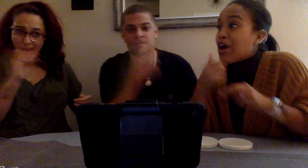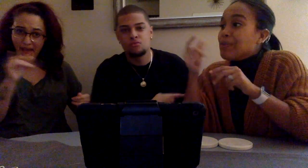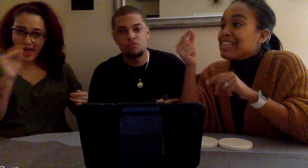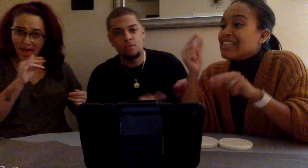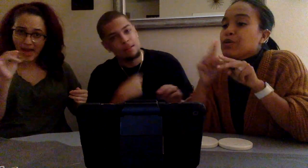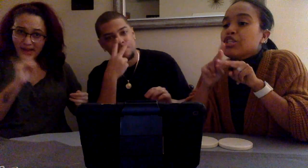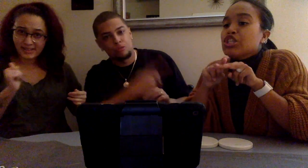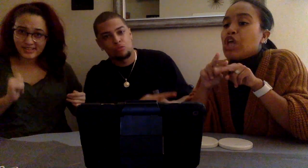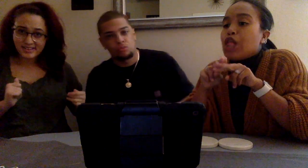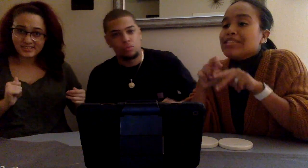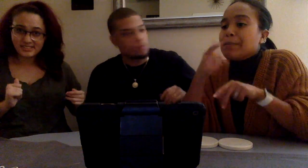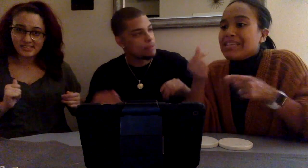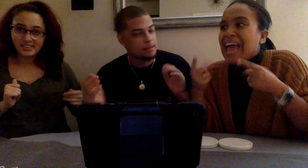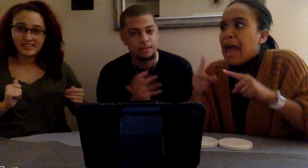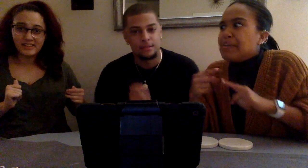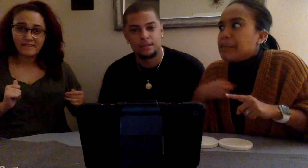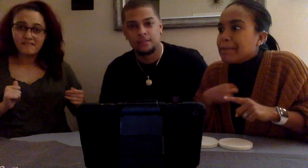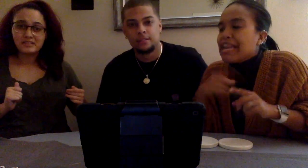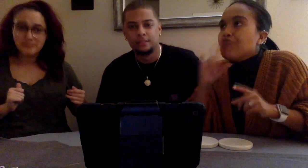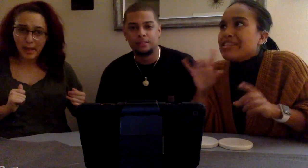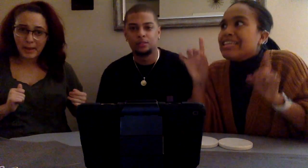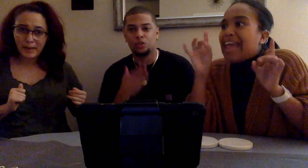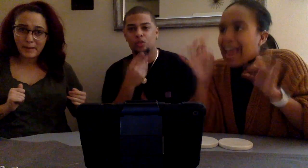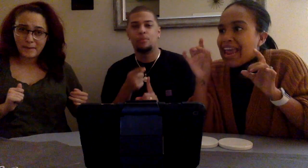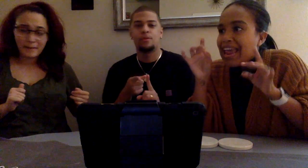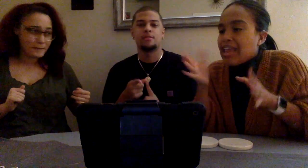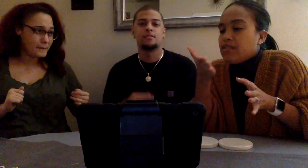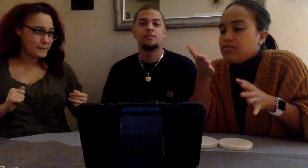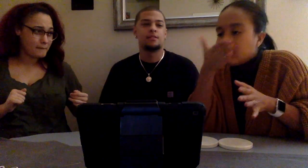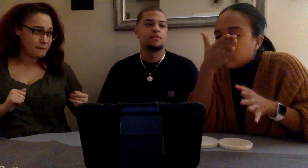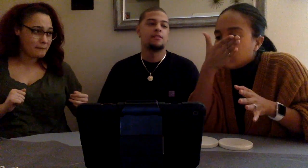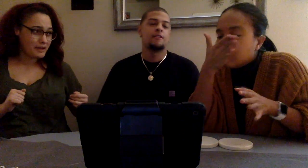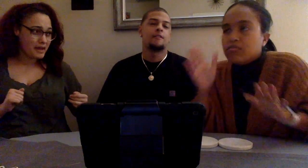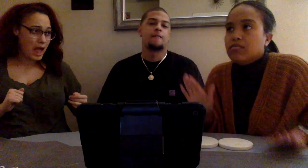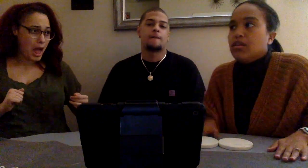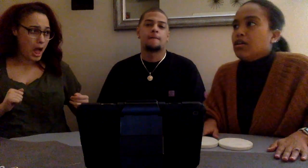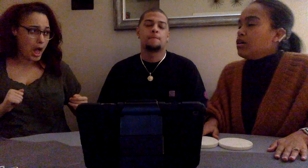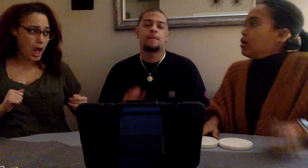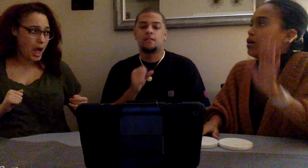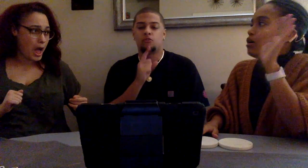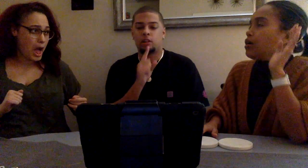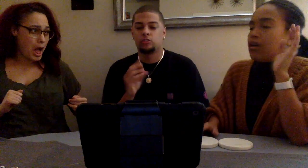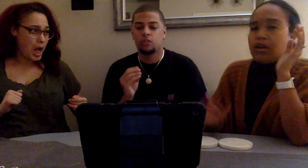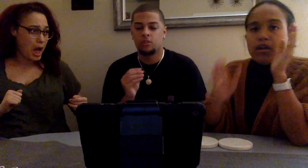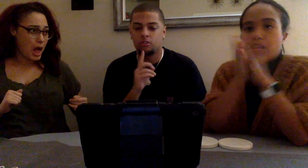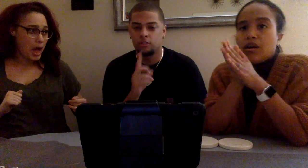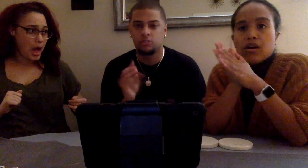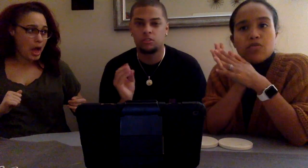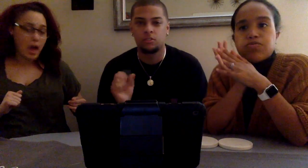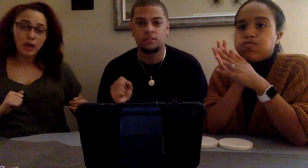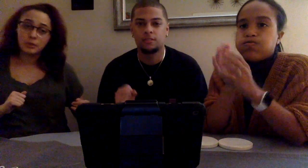V: I'm sorry for feeling a little salty because that happened to me. I really hate hate it! *covers mouth* Dante: Real talk! *repeats**